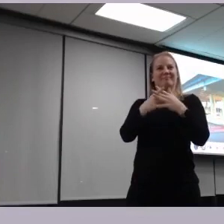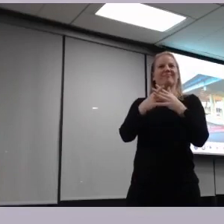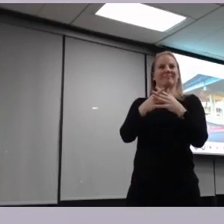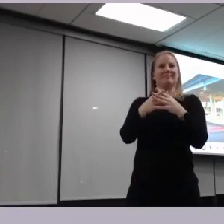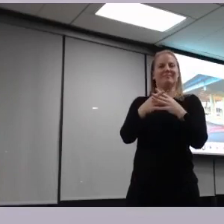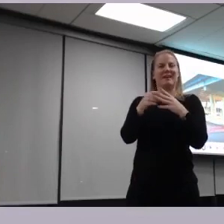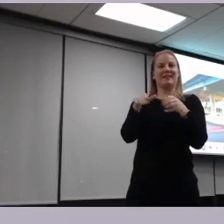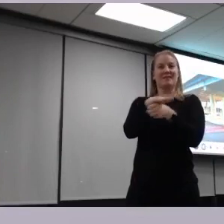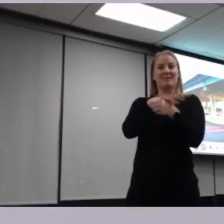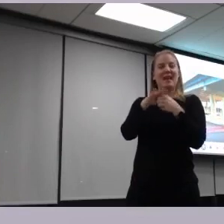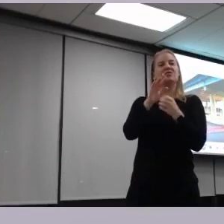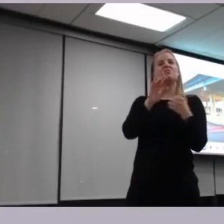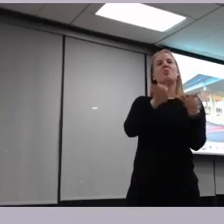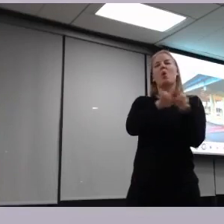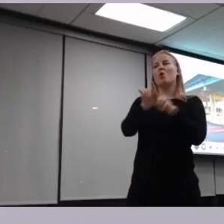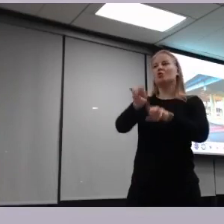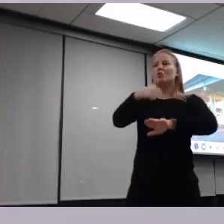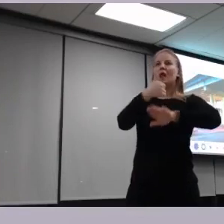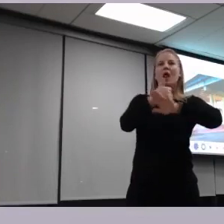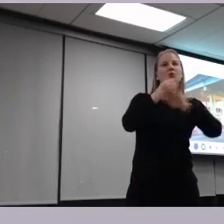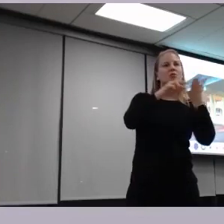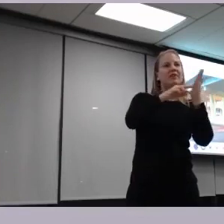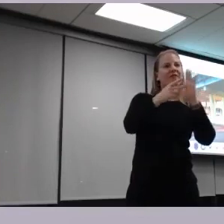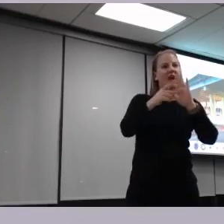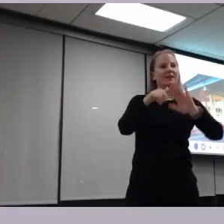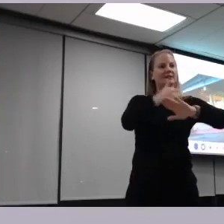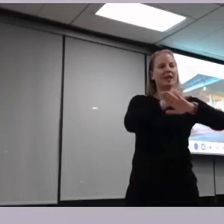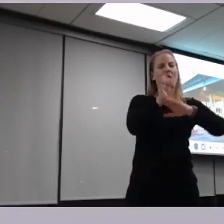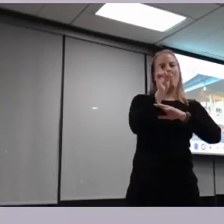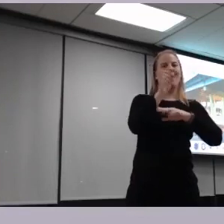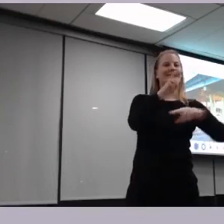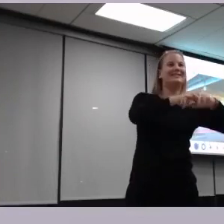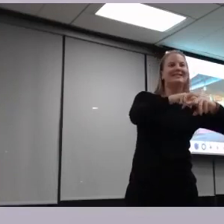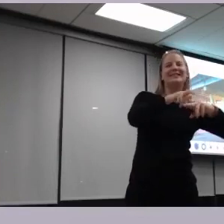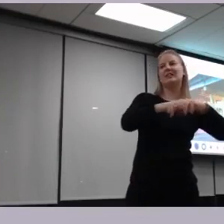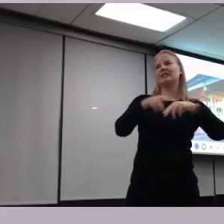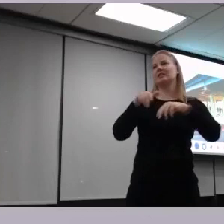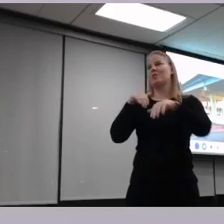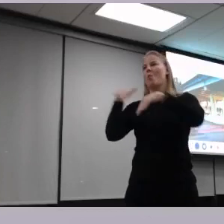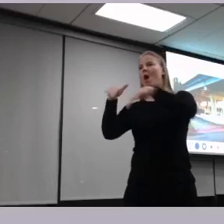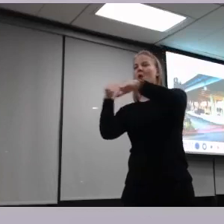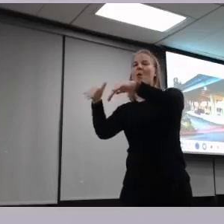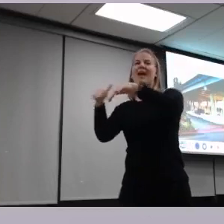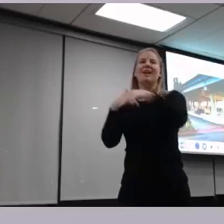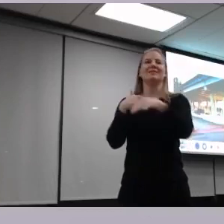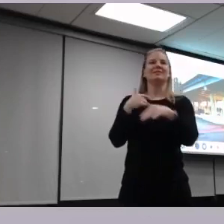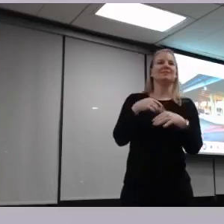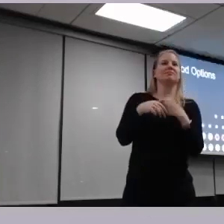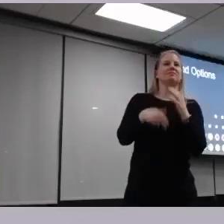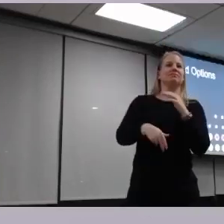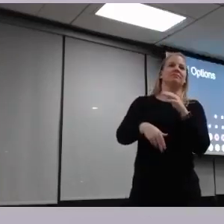and the gathering areas of high traffic locations that slide